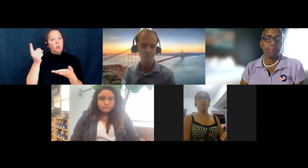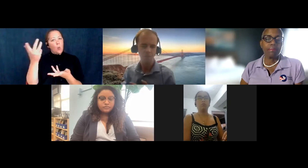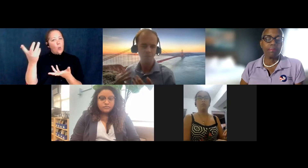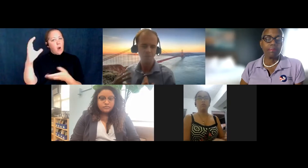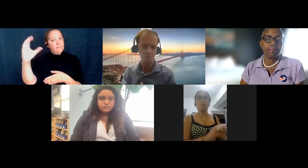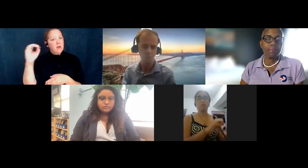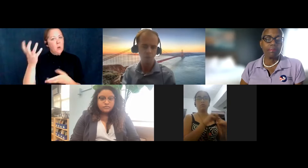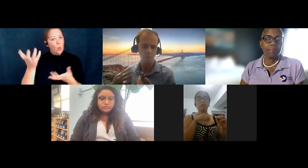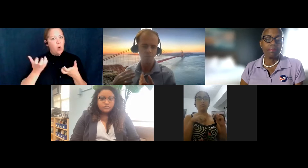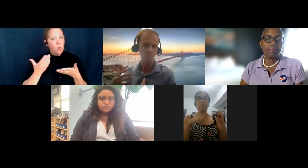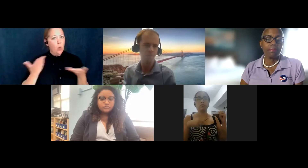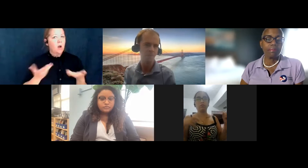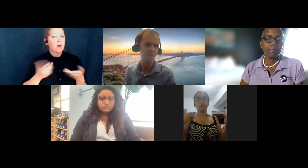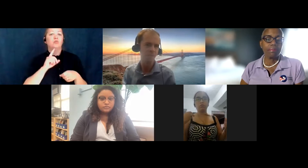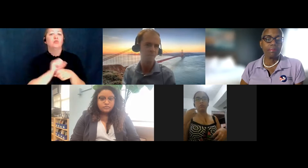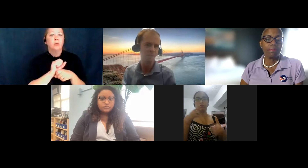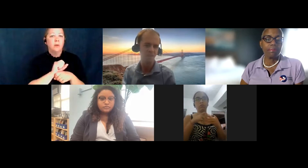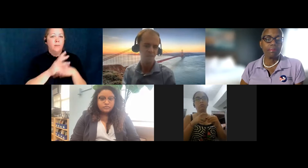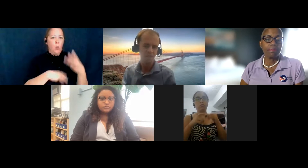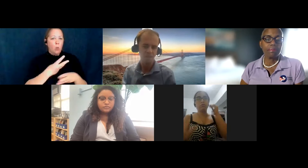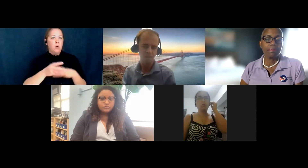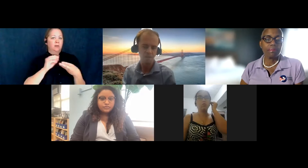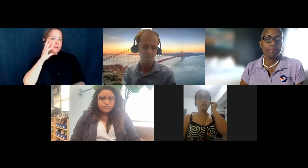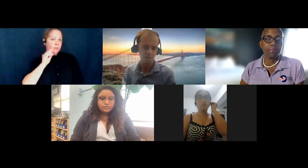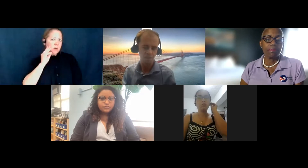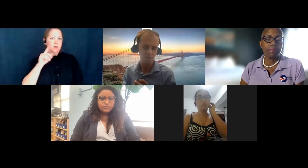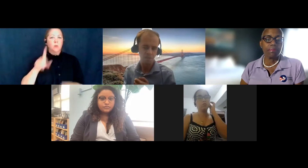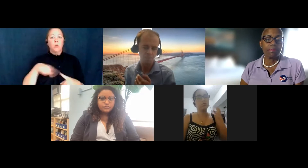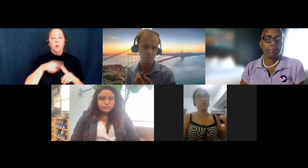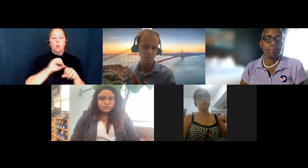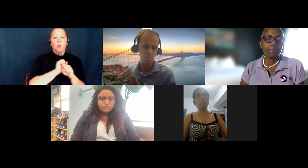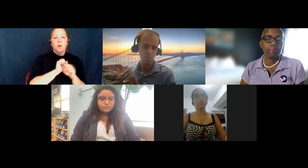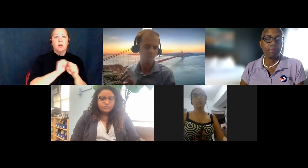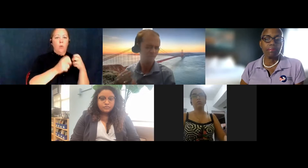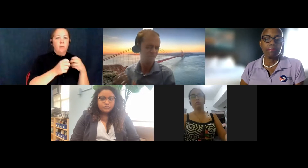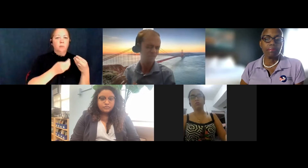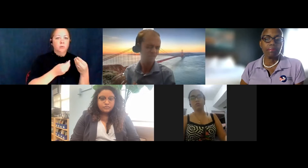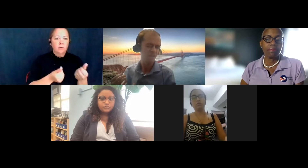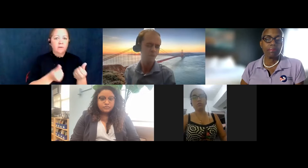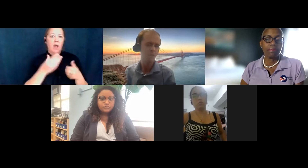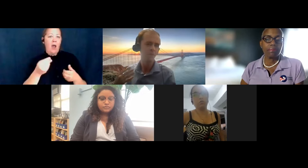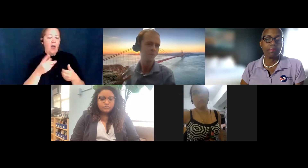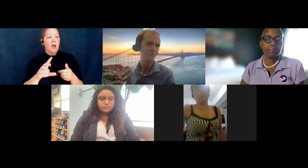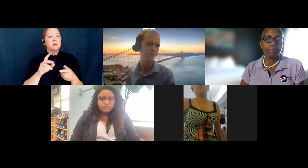solving difficult problems, working with teams and being accountable to your employer,